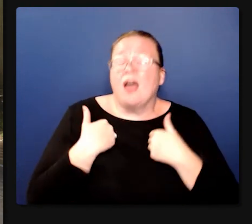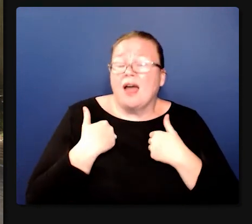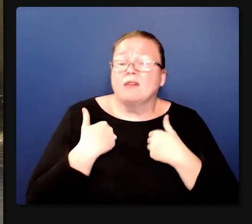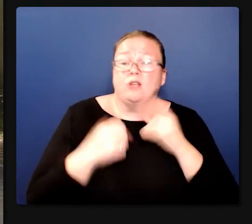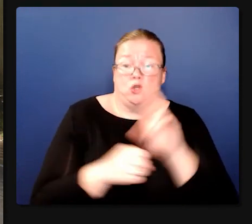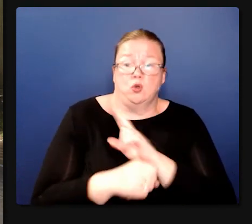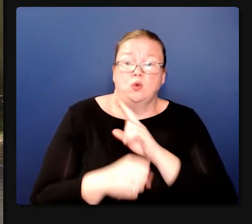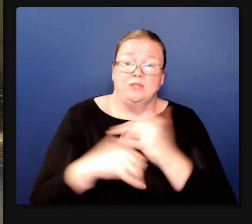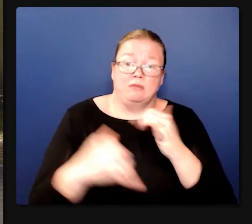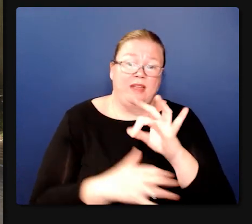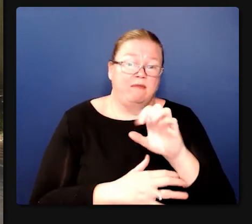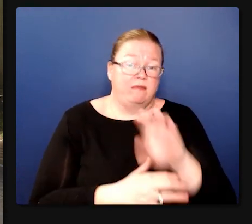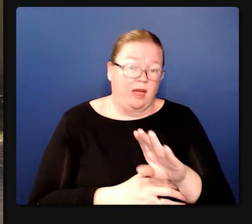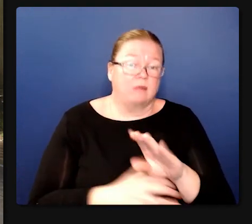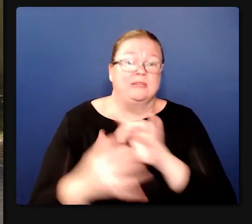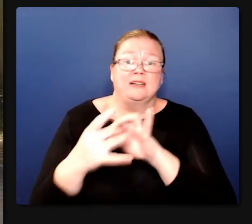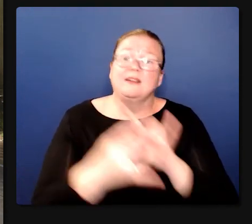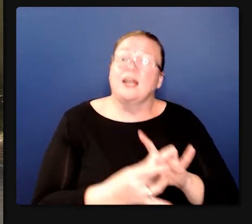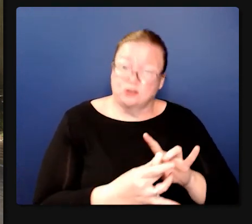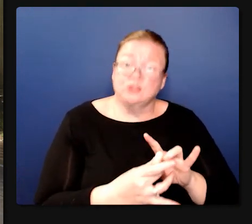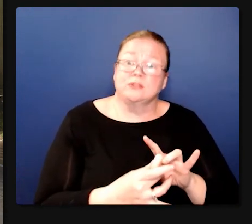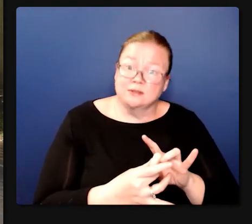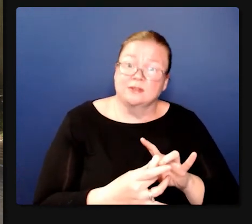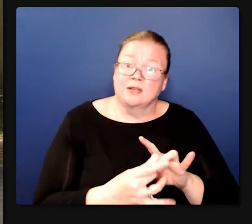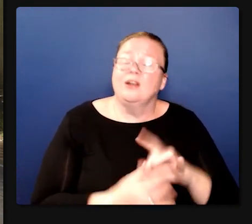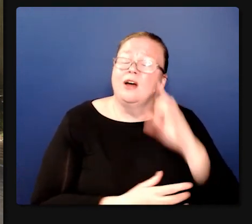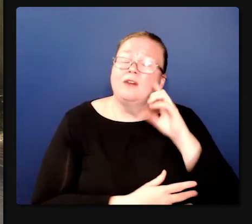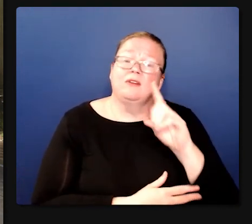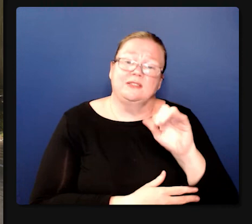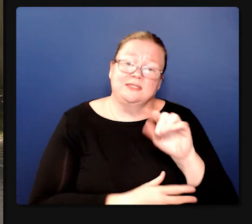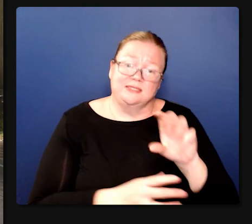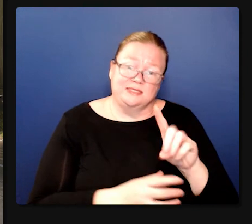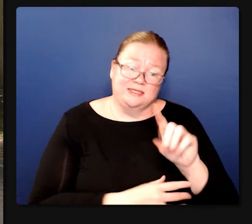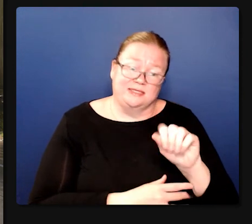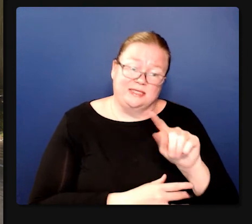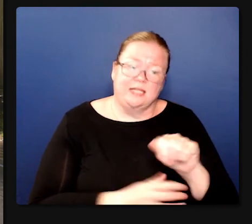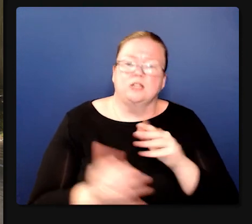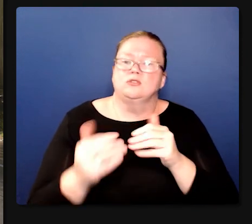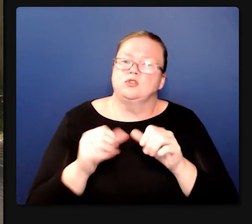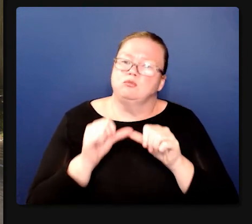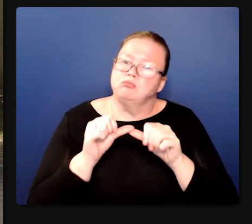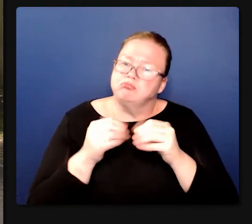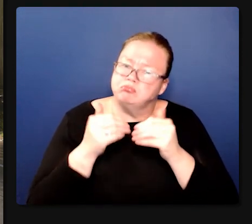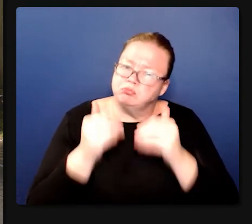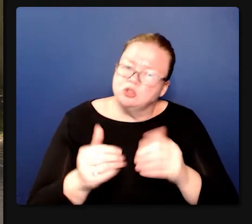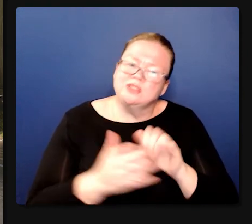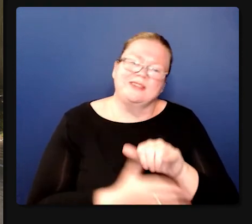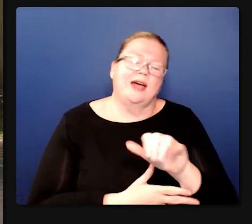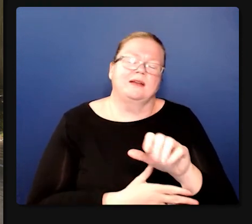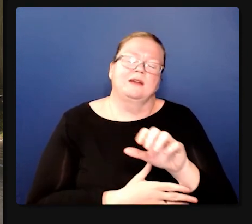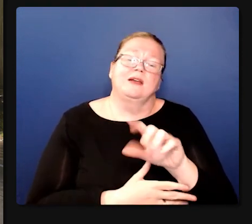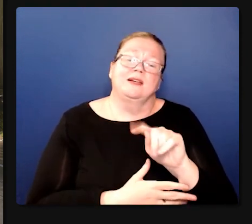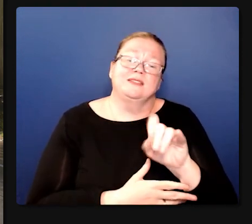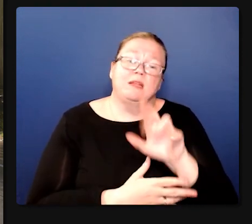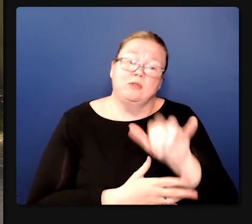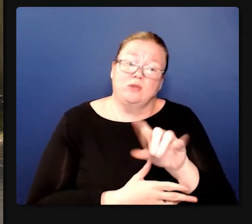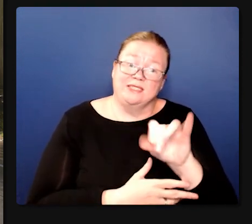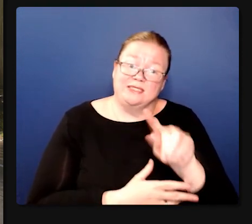using PlayFab Data Connections to directly post telemetry data into our Azure Data Lake Gen2, Bring Your Own Storage,